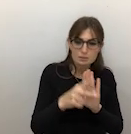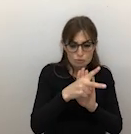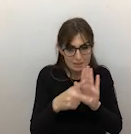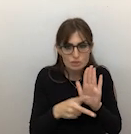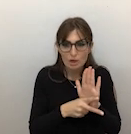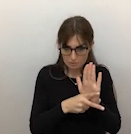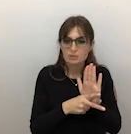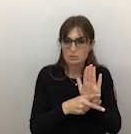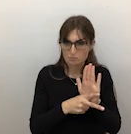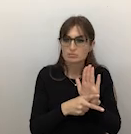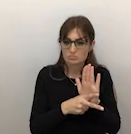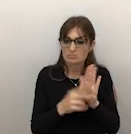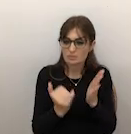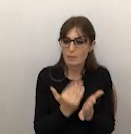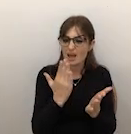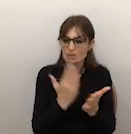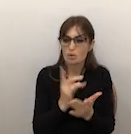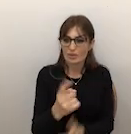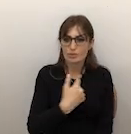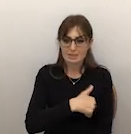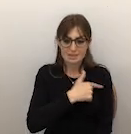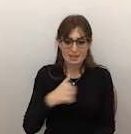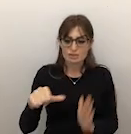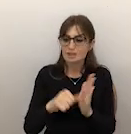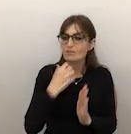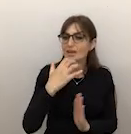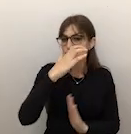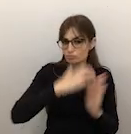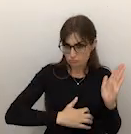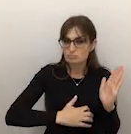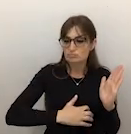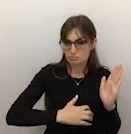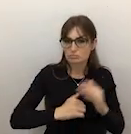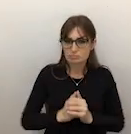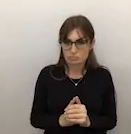and procedures that are necessary to ensure there is integrity in the financial reporting